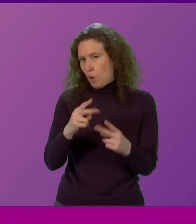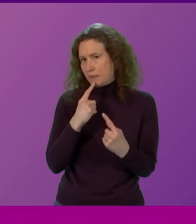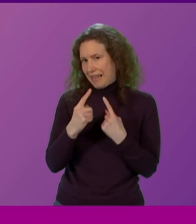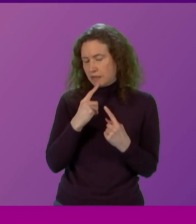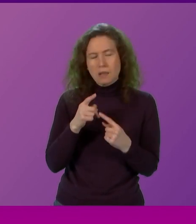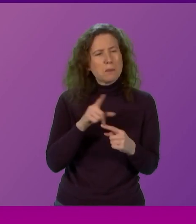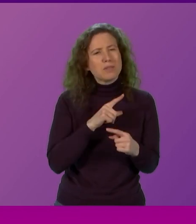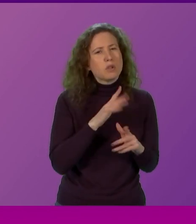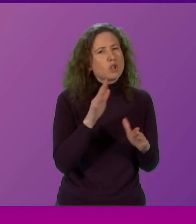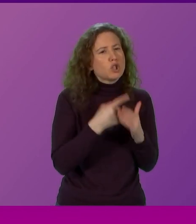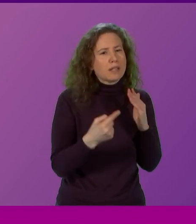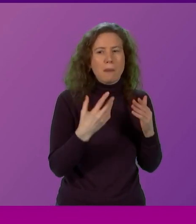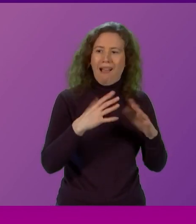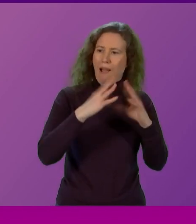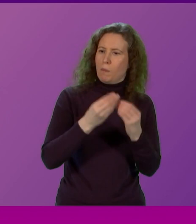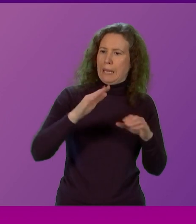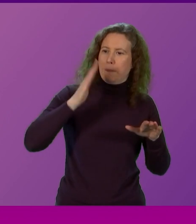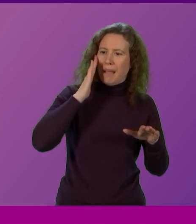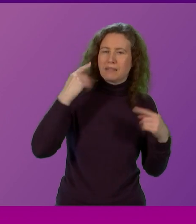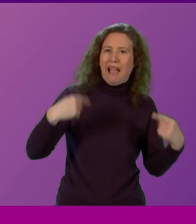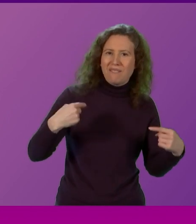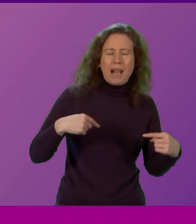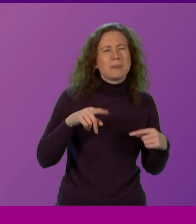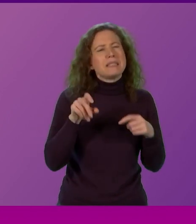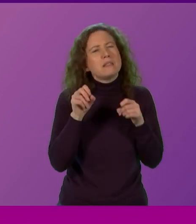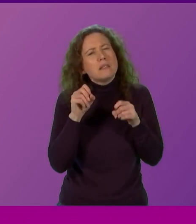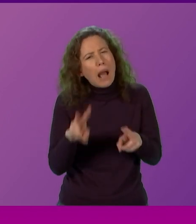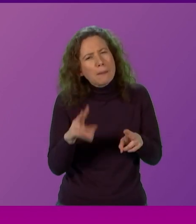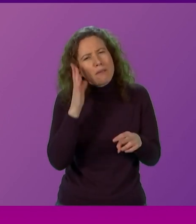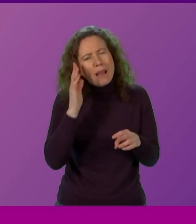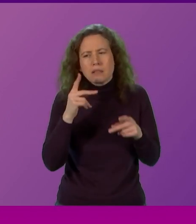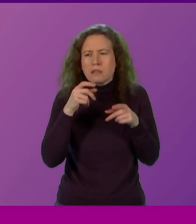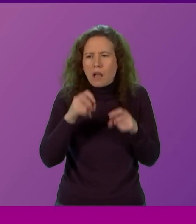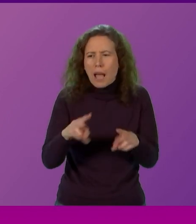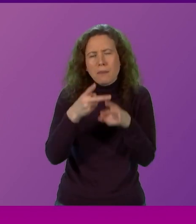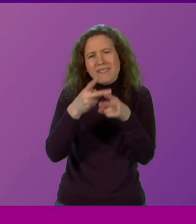This is not just about the total number of places that are available but about the type of care that individual care homes are offering.